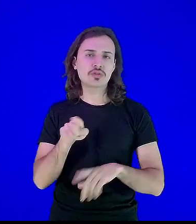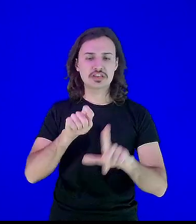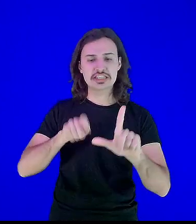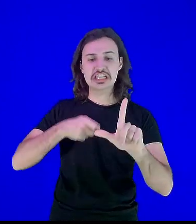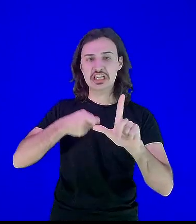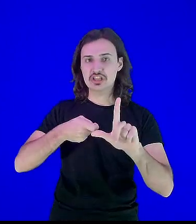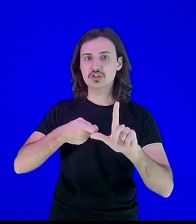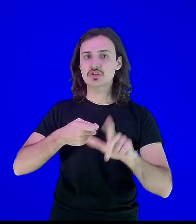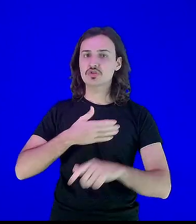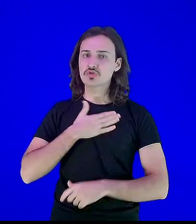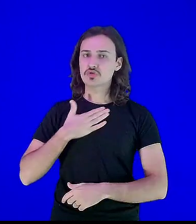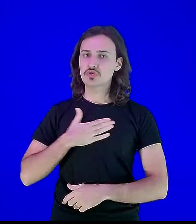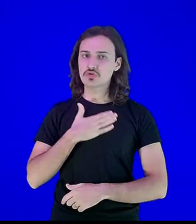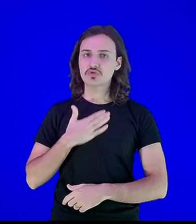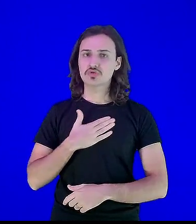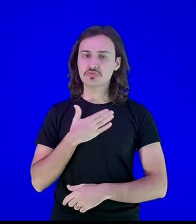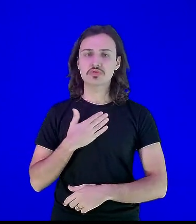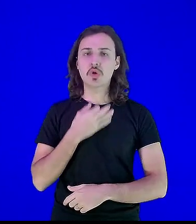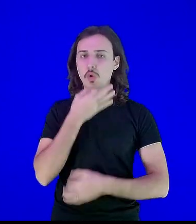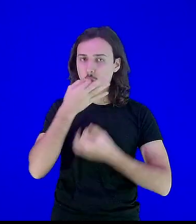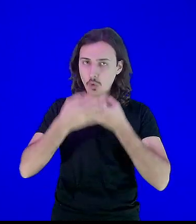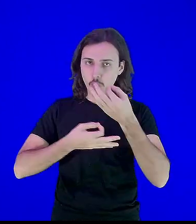send me any feedbacks you have